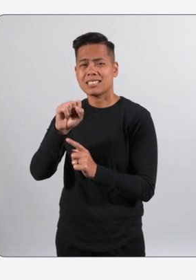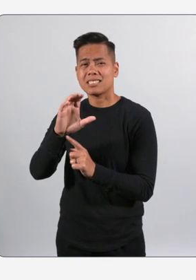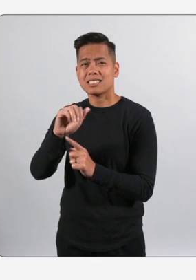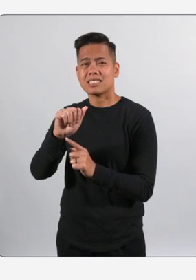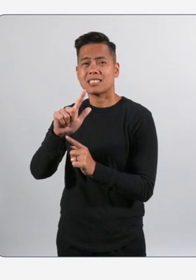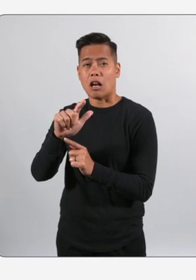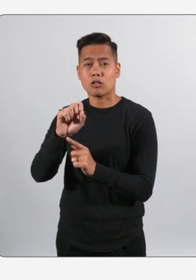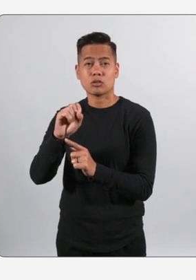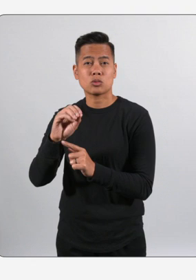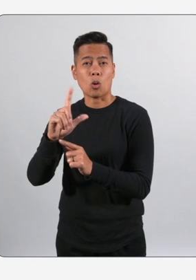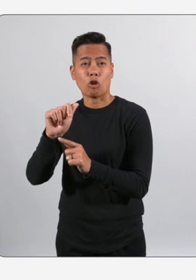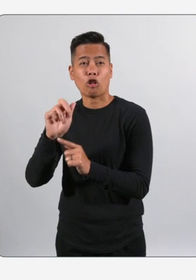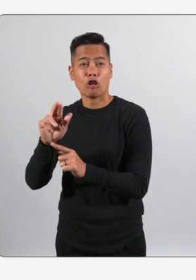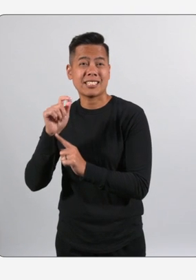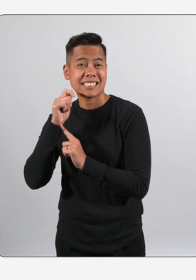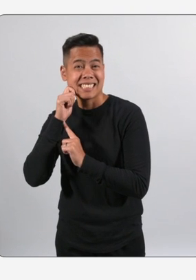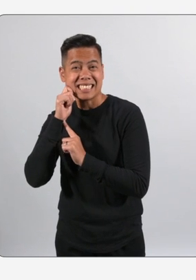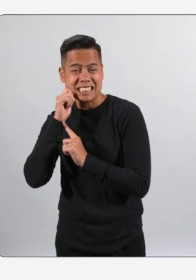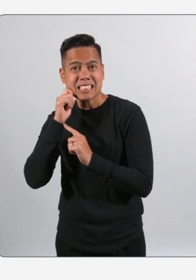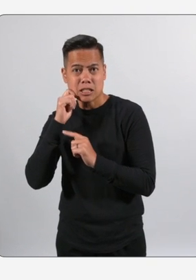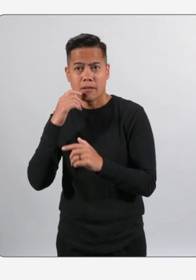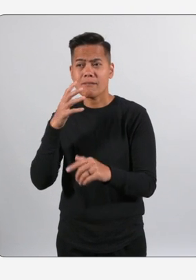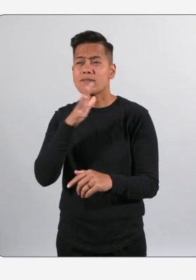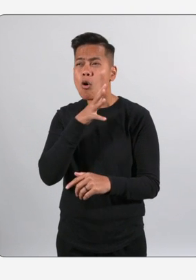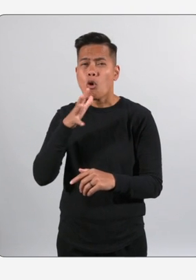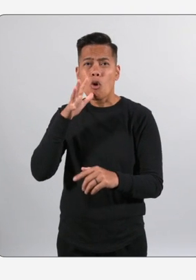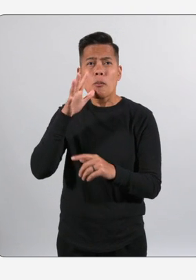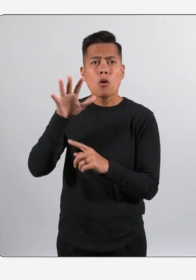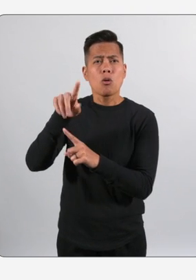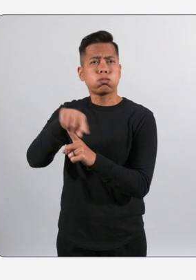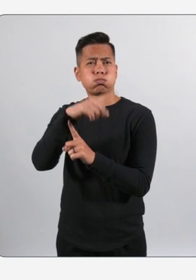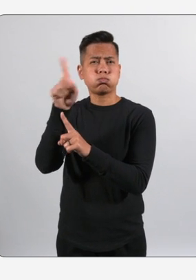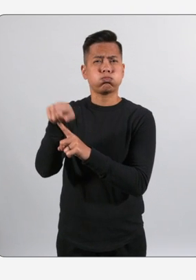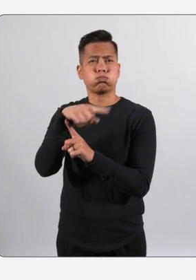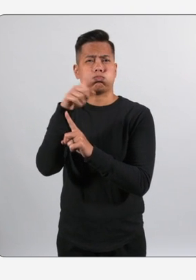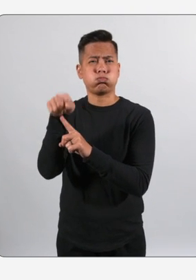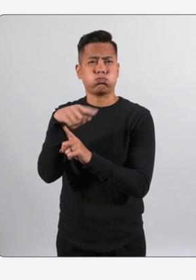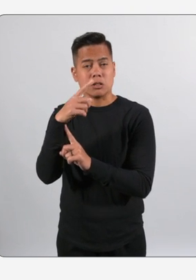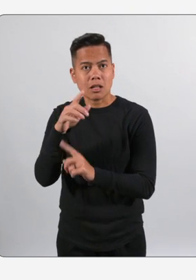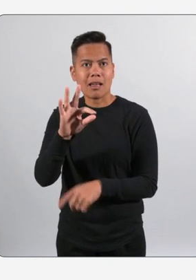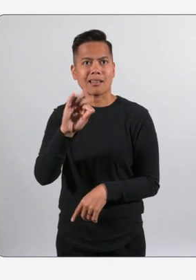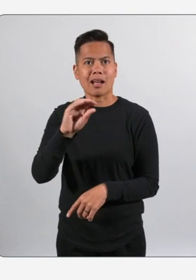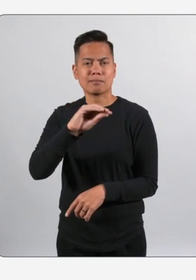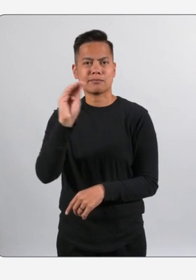nearby wind farms powered on carbon free energy 90% of the